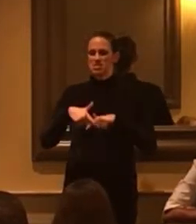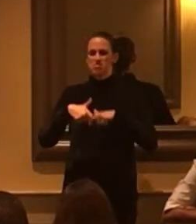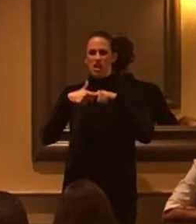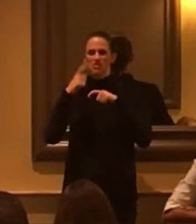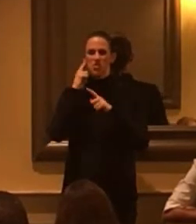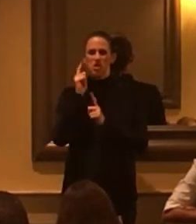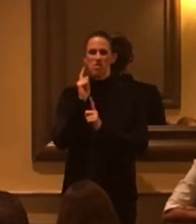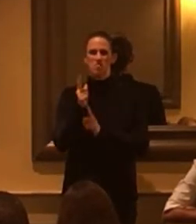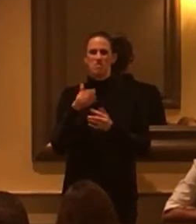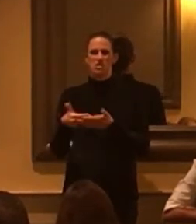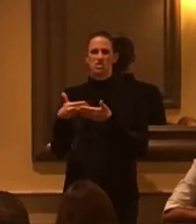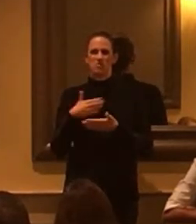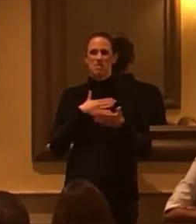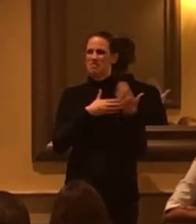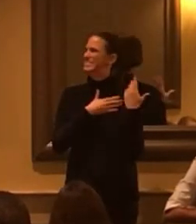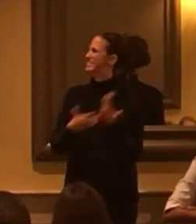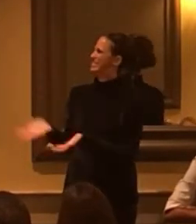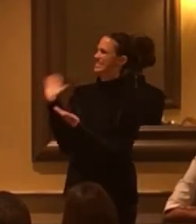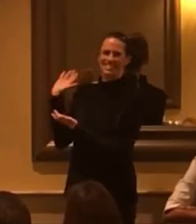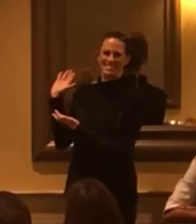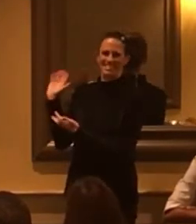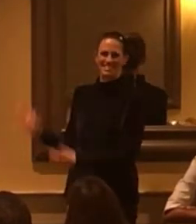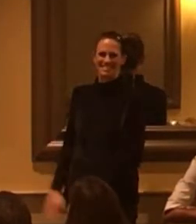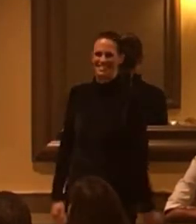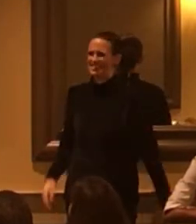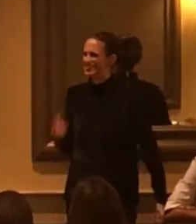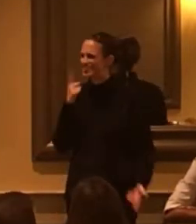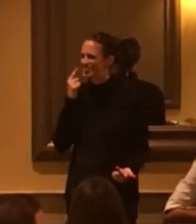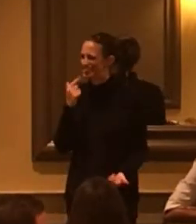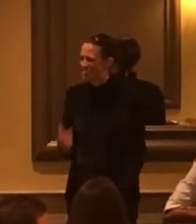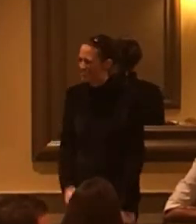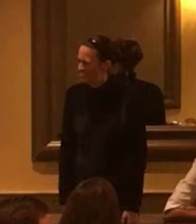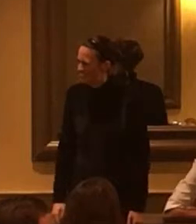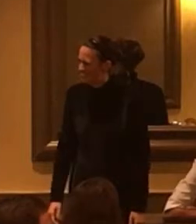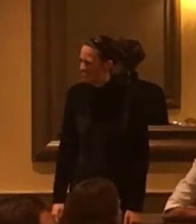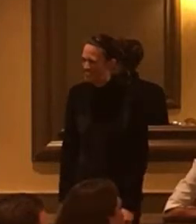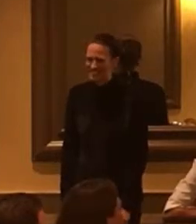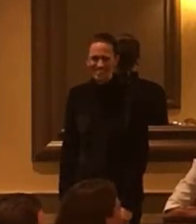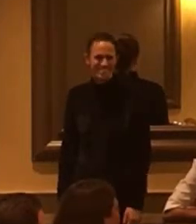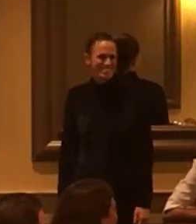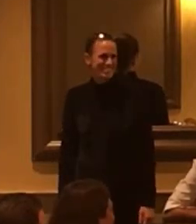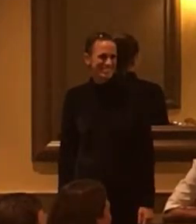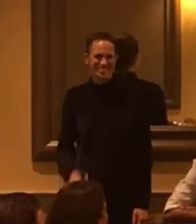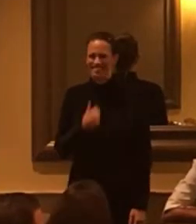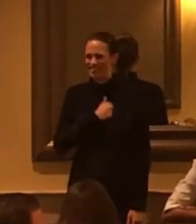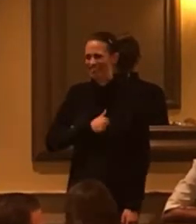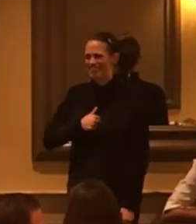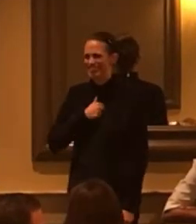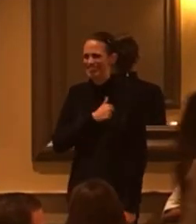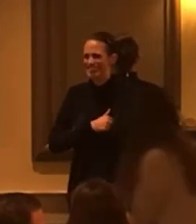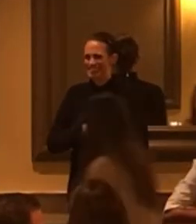(BACKGROUND CHATTER)